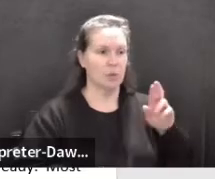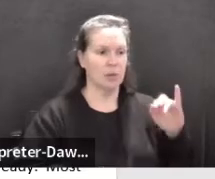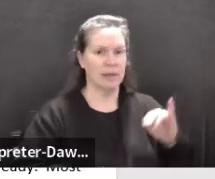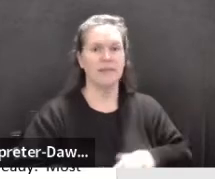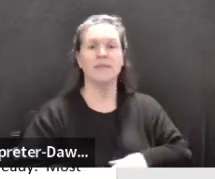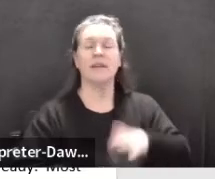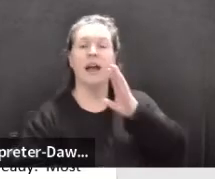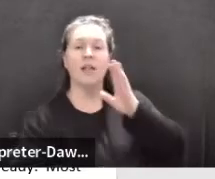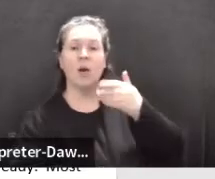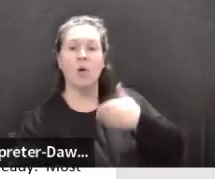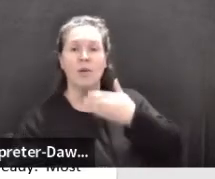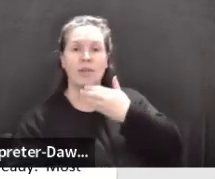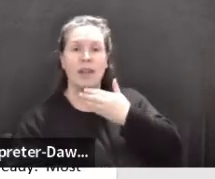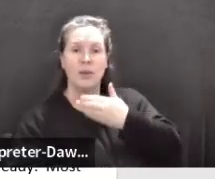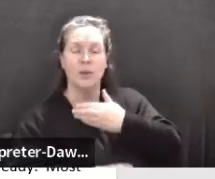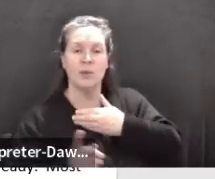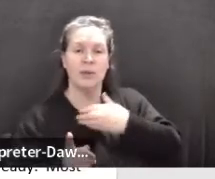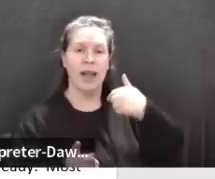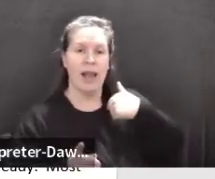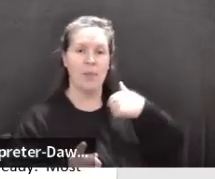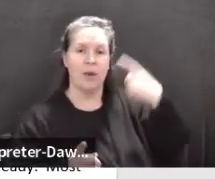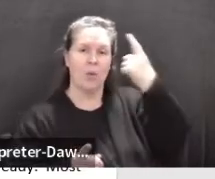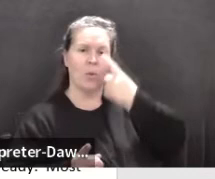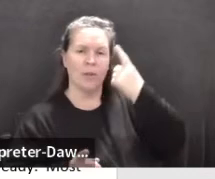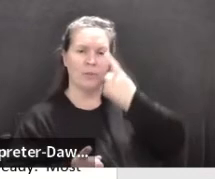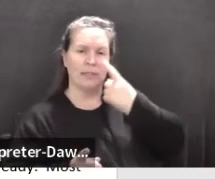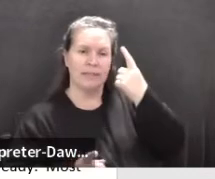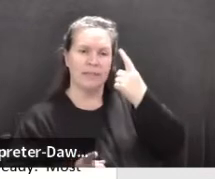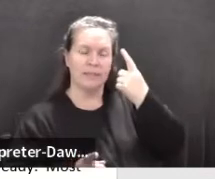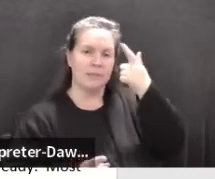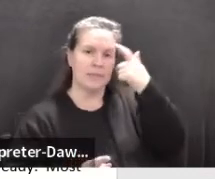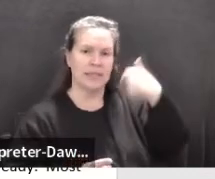[Christine] Hi. Thank you. So I'm wondering, because I'm not that familiar